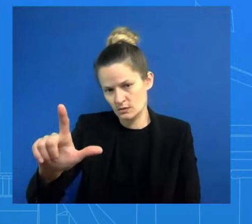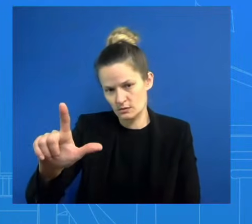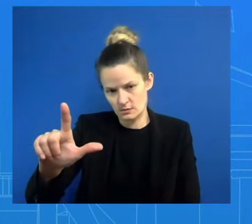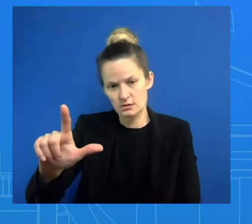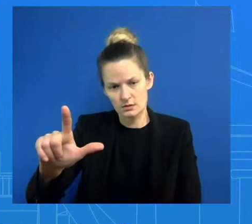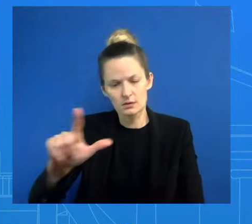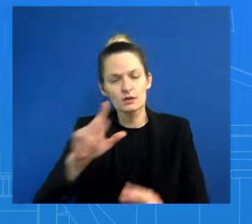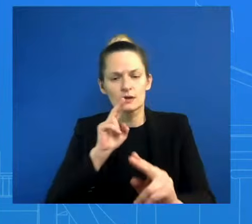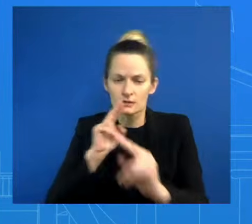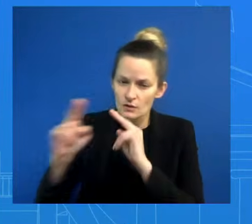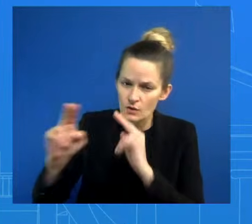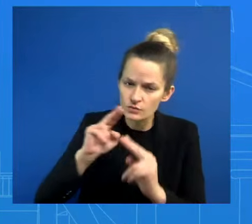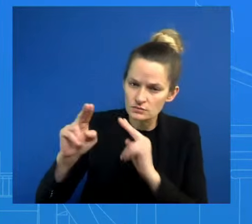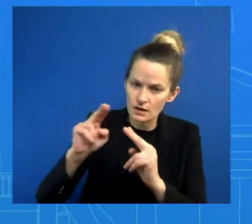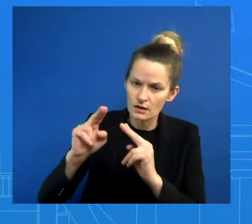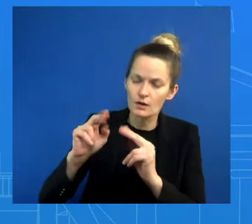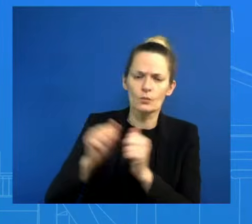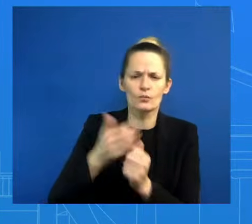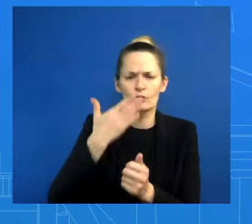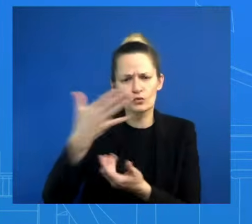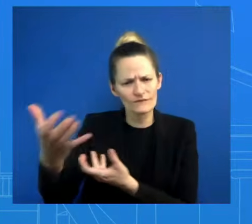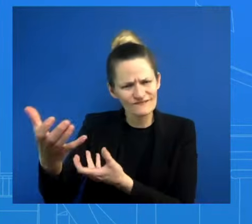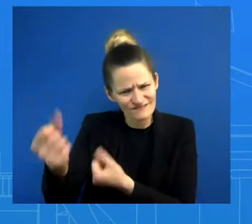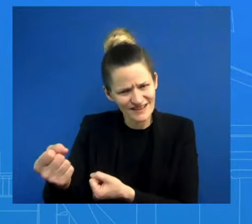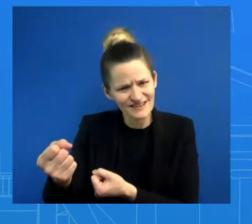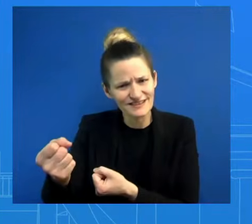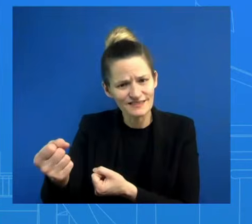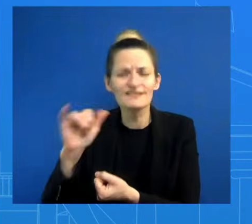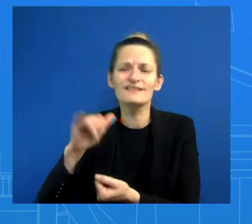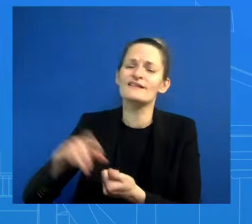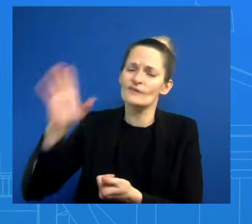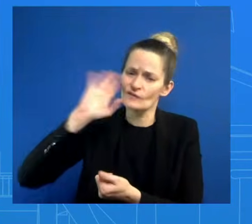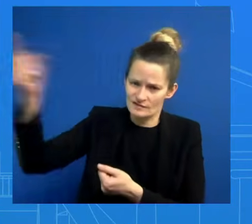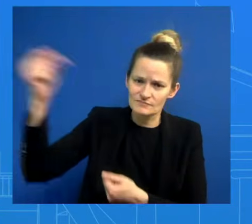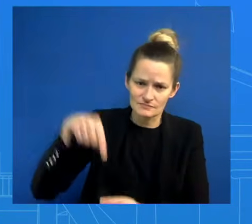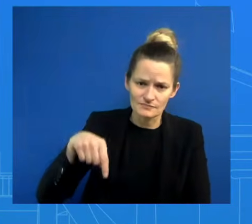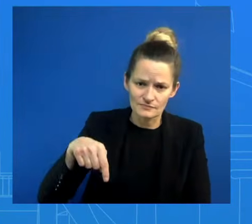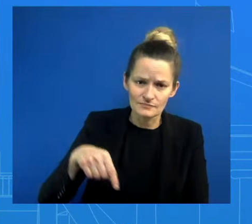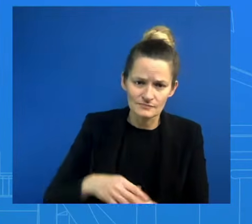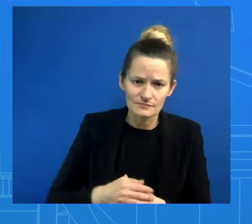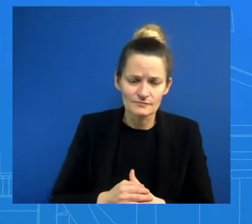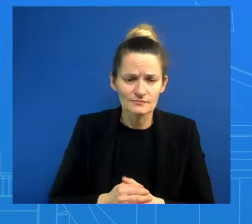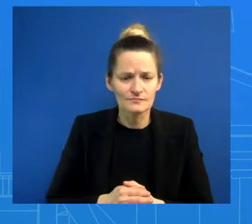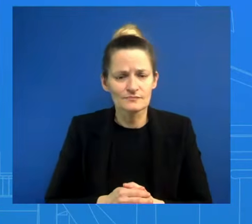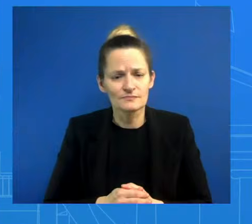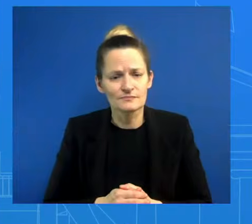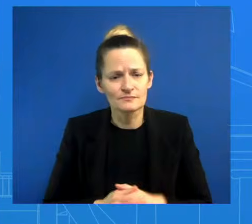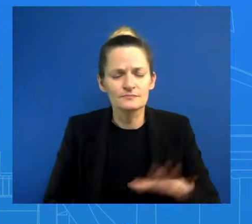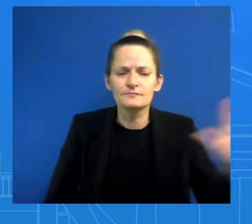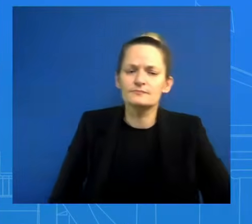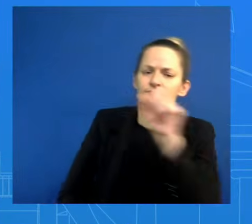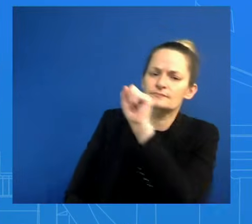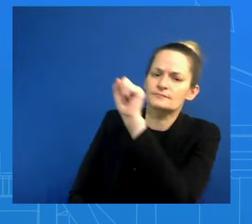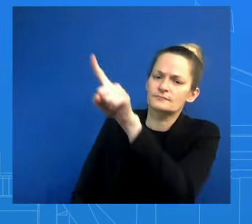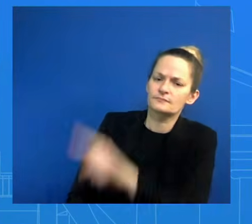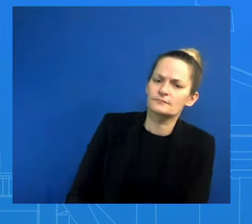The Press: To follow up from the other day on the NDAA: The House has now passed this legislation. It does rescind the military vaccine mandate,